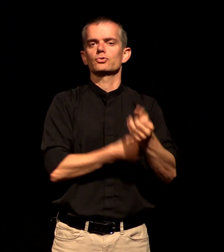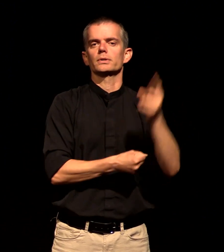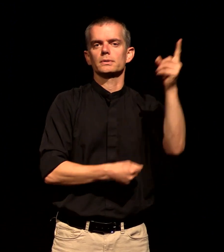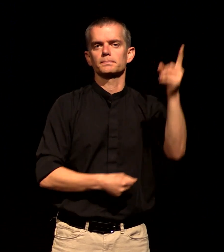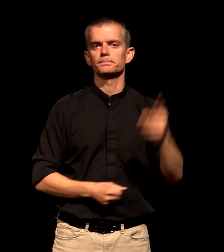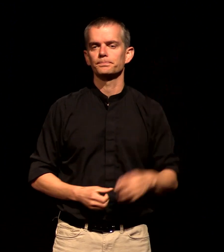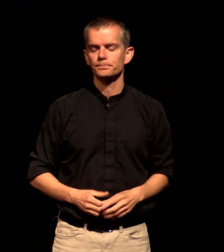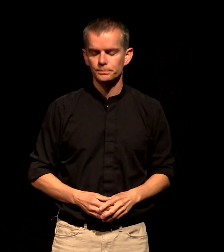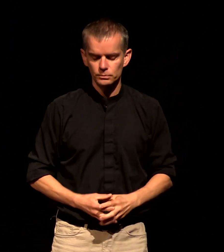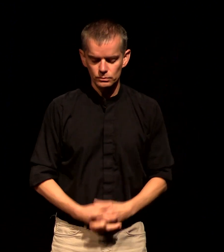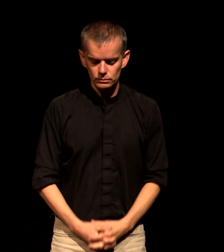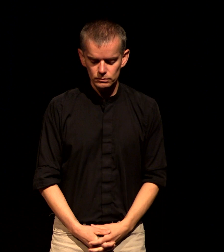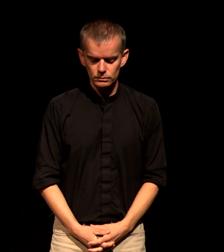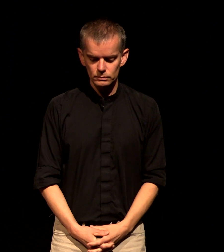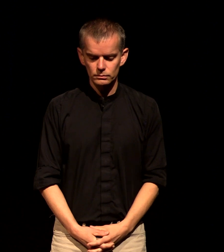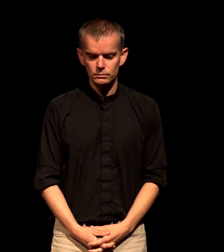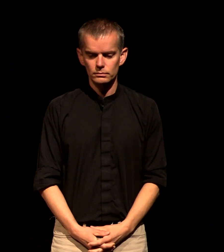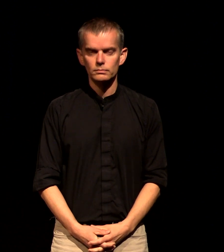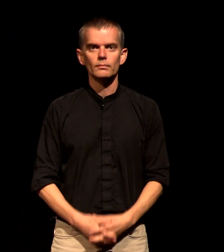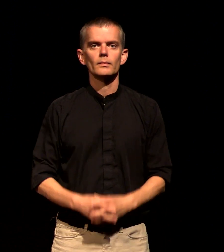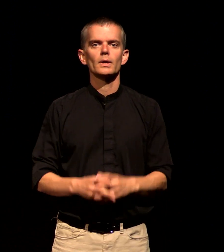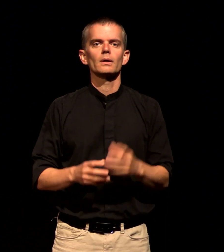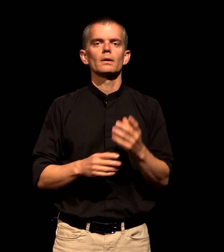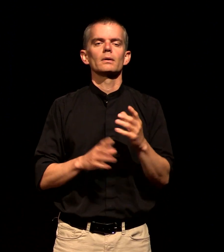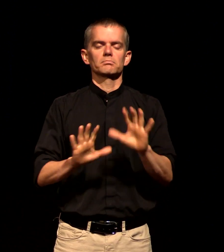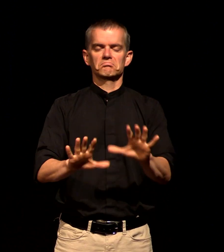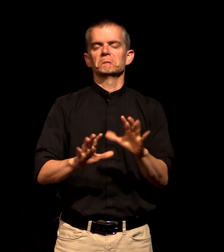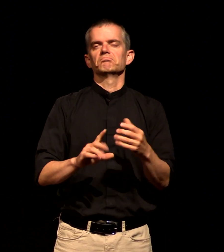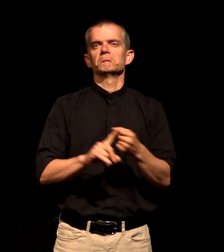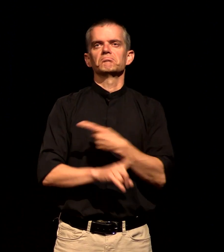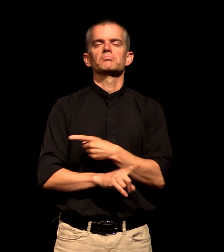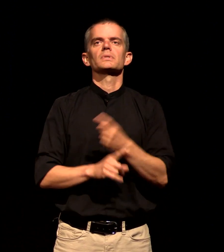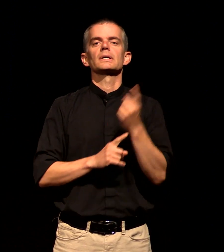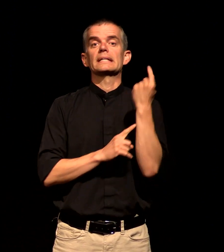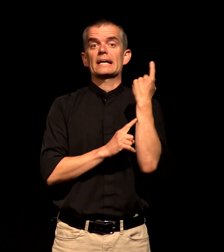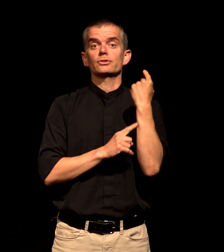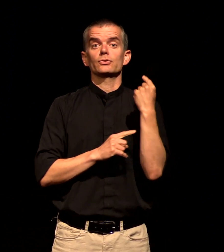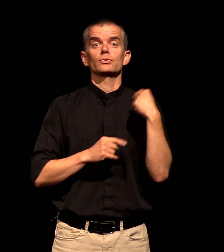sabbatical that was granted to me graciously, it was a time of